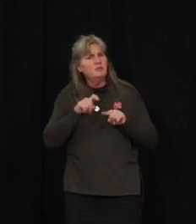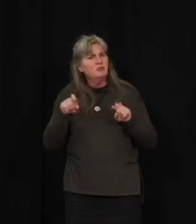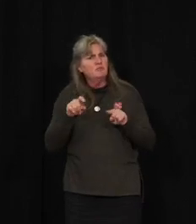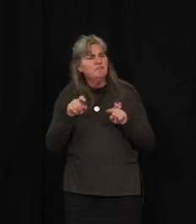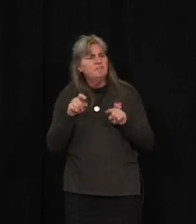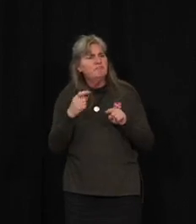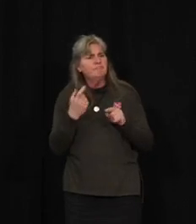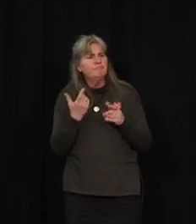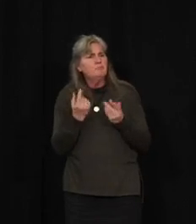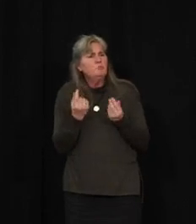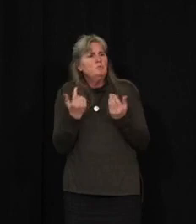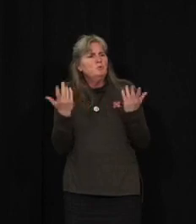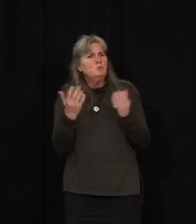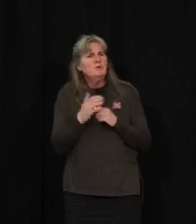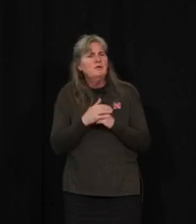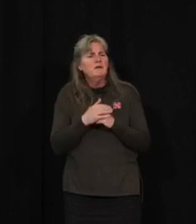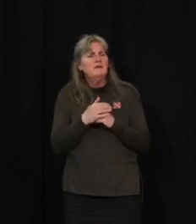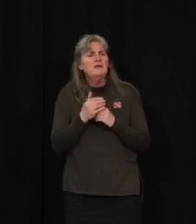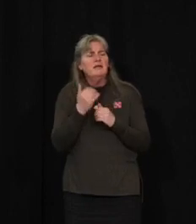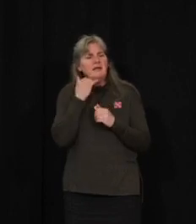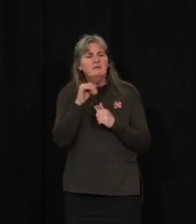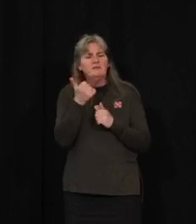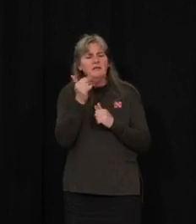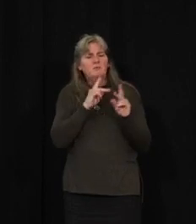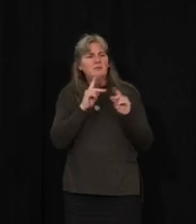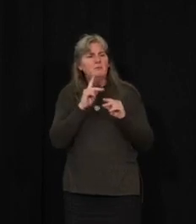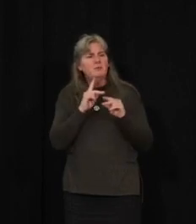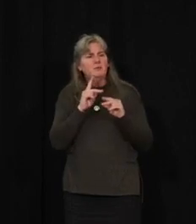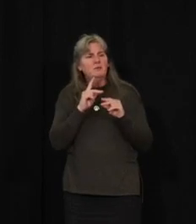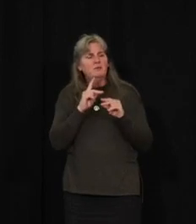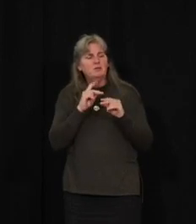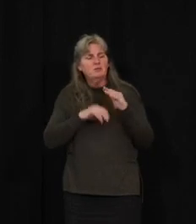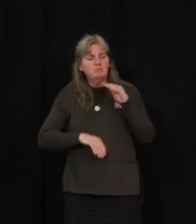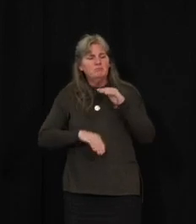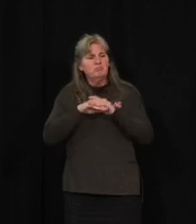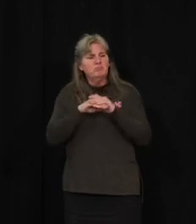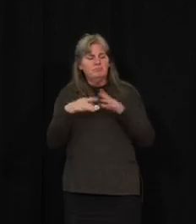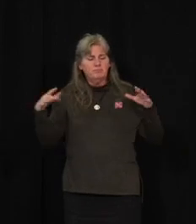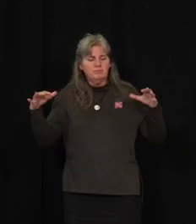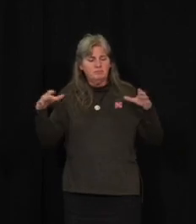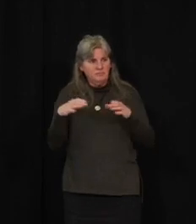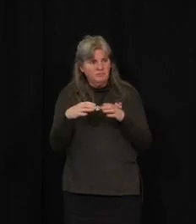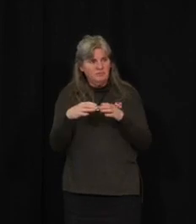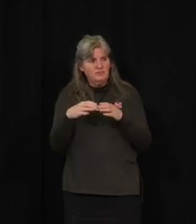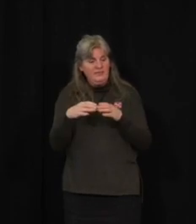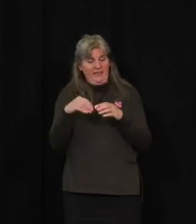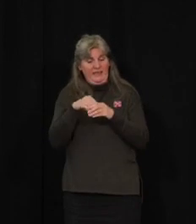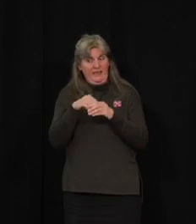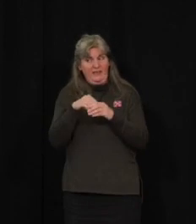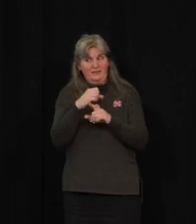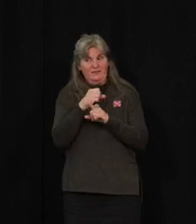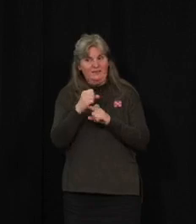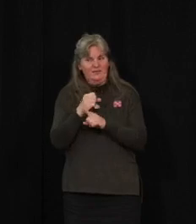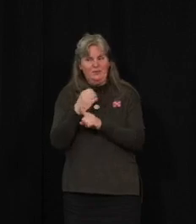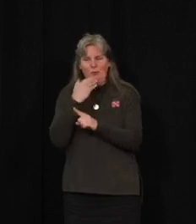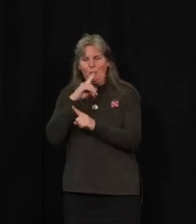people more or less in perhaps a setting? Yeah, thanks.